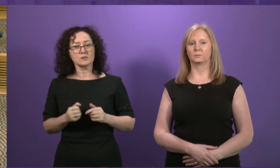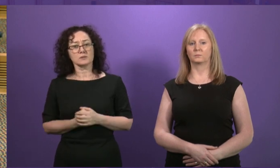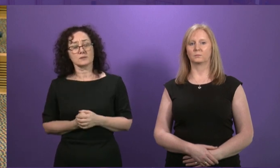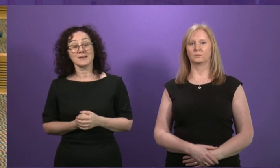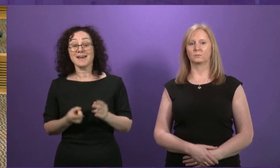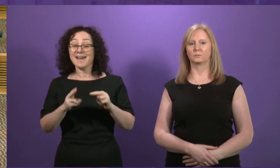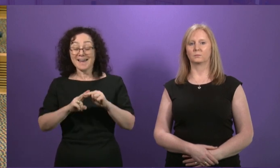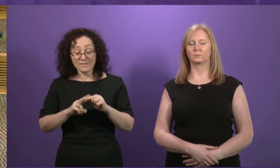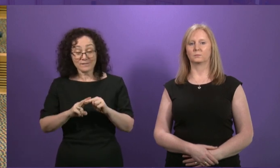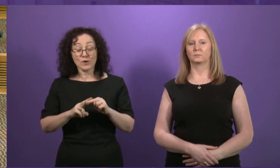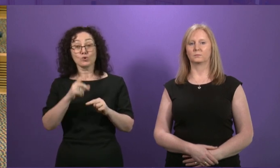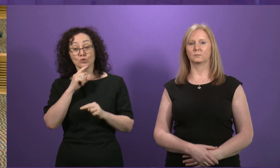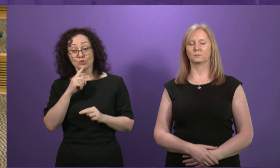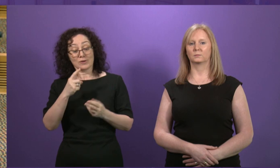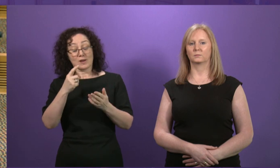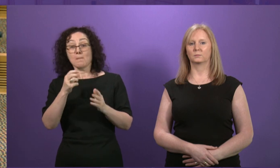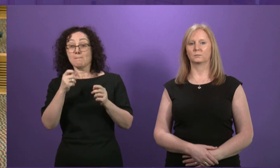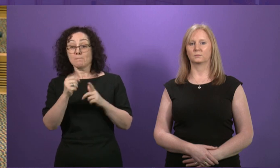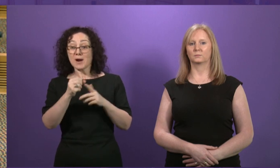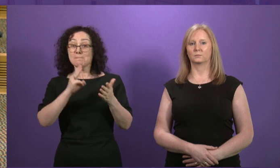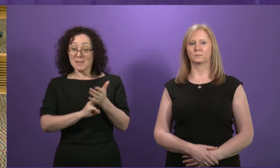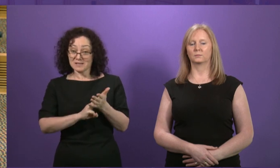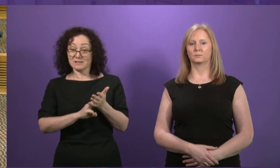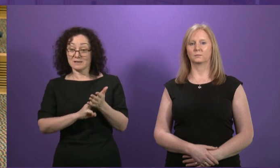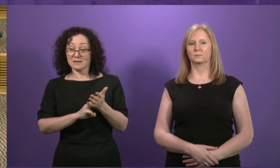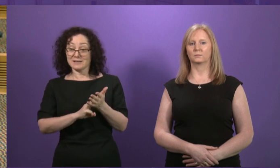the Prime Minister ruled out a no-deal Brexit. I will give Jackson Carlaw another opportunity.